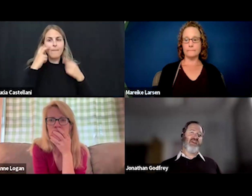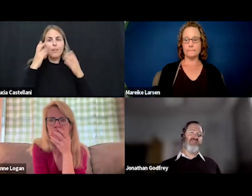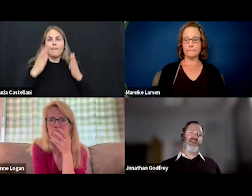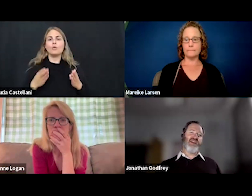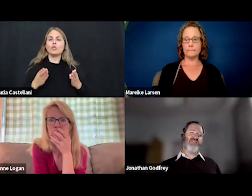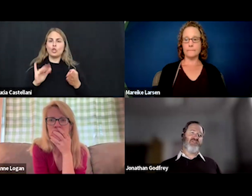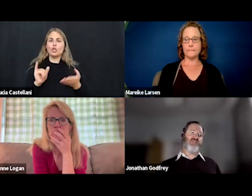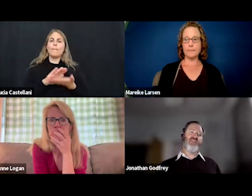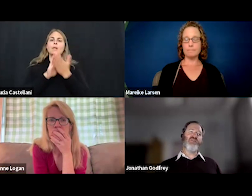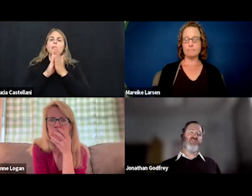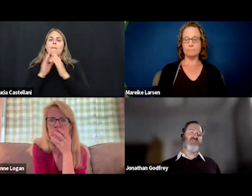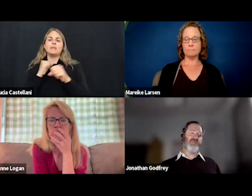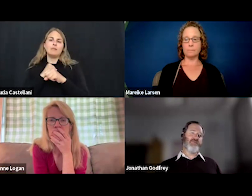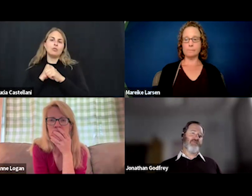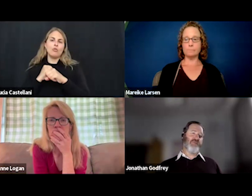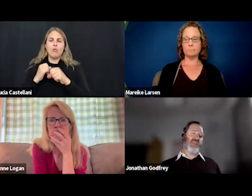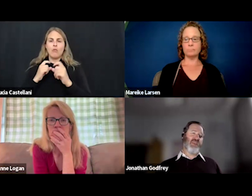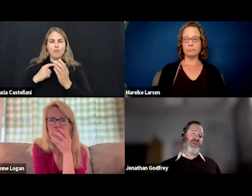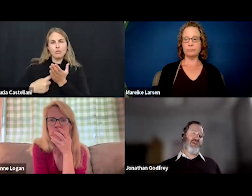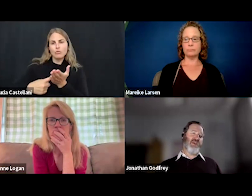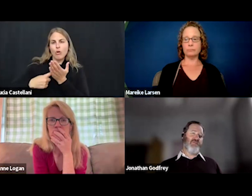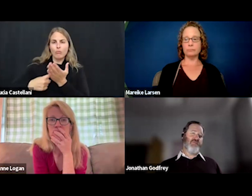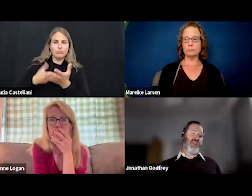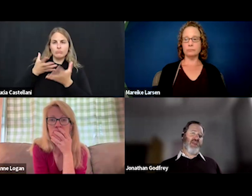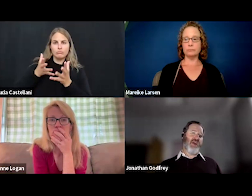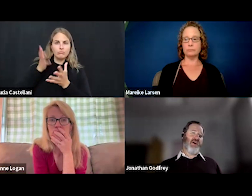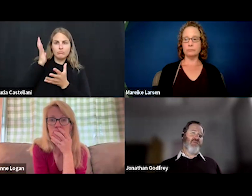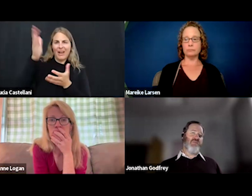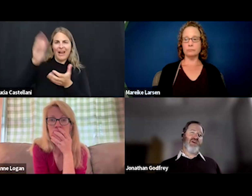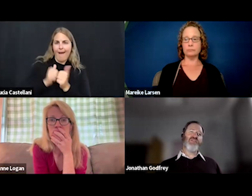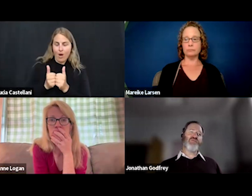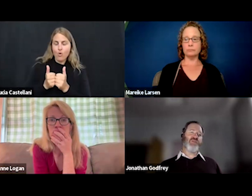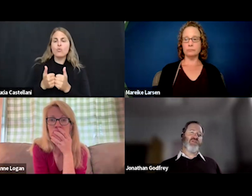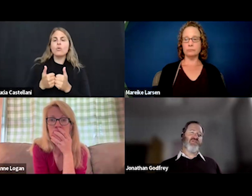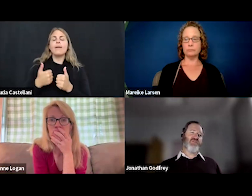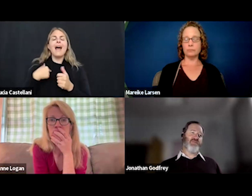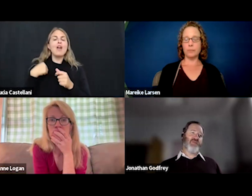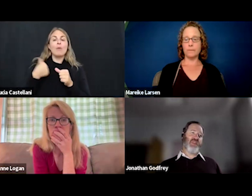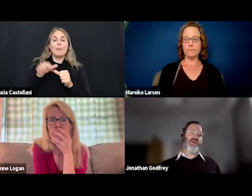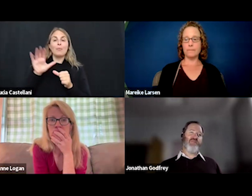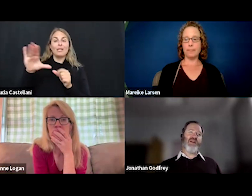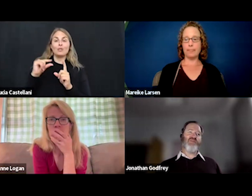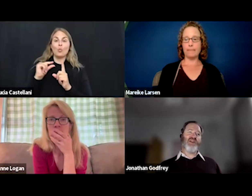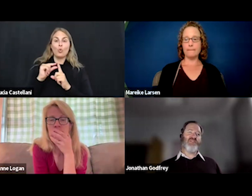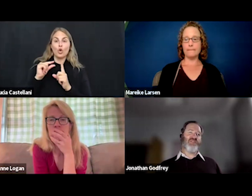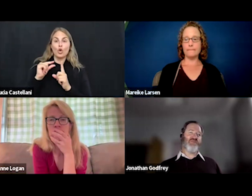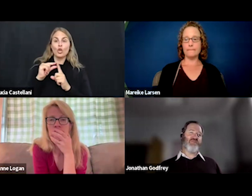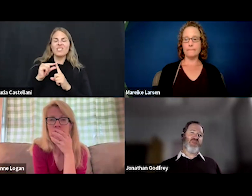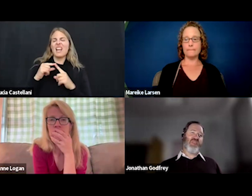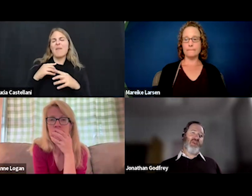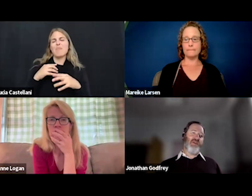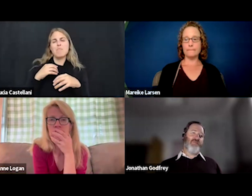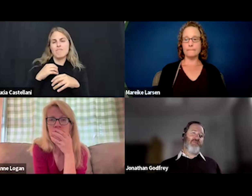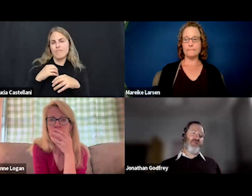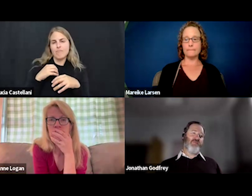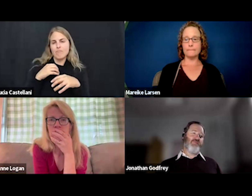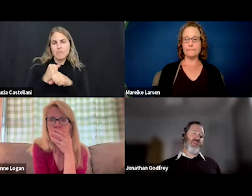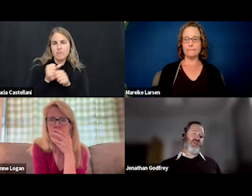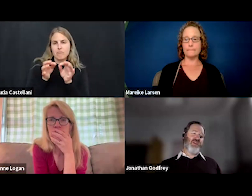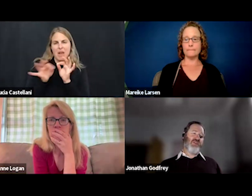interactions in the And I remember his words. And I'm paraphrasing them.